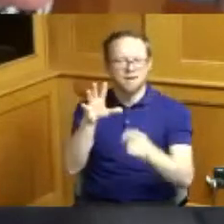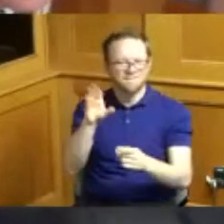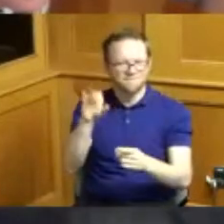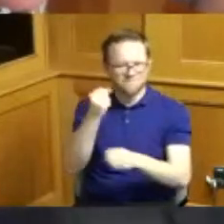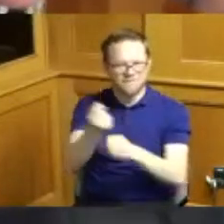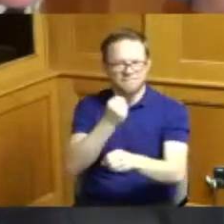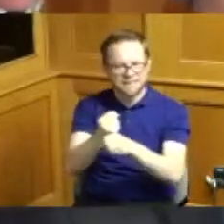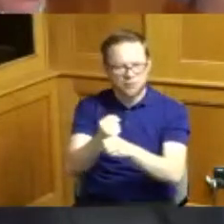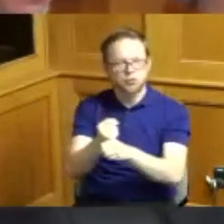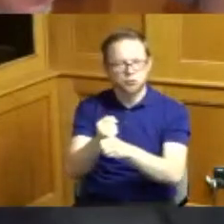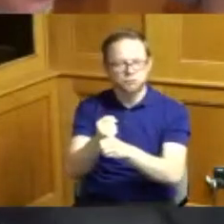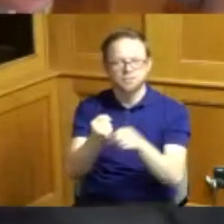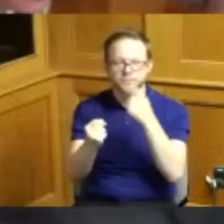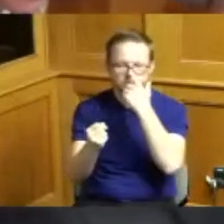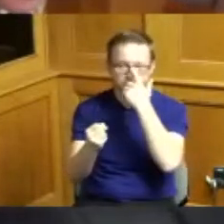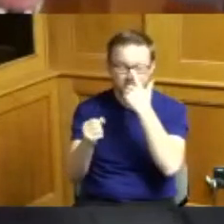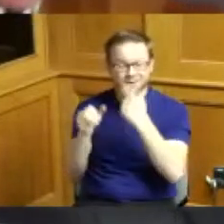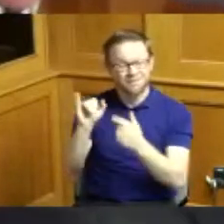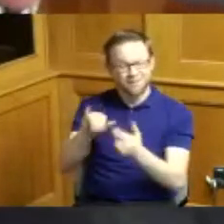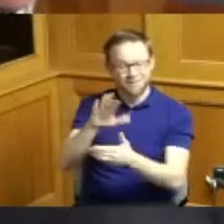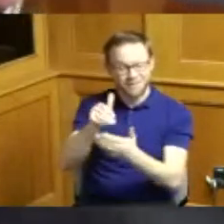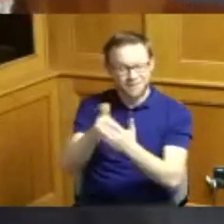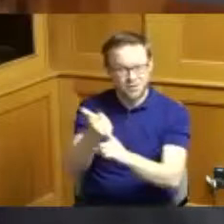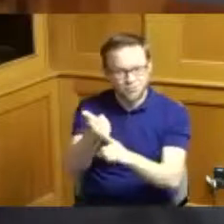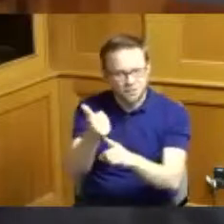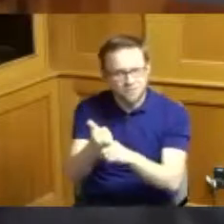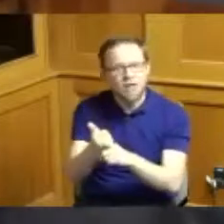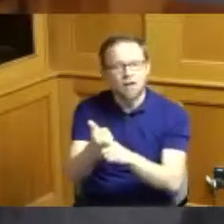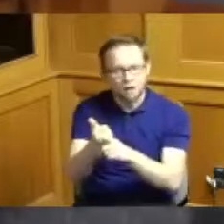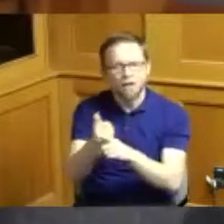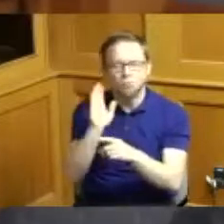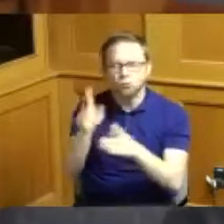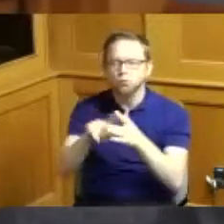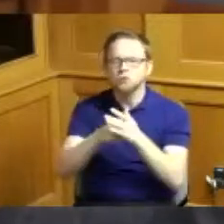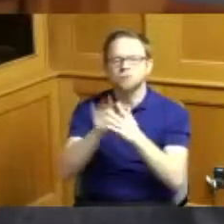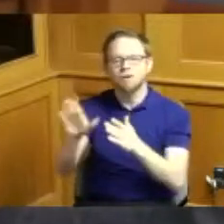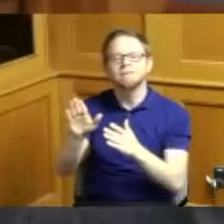homeownership center of greater Cincinnati kicks off the housing stability program for funding